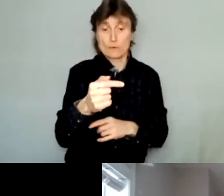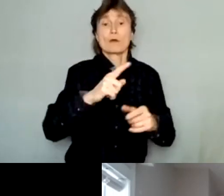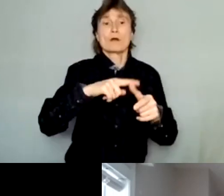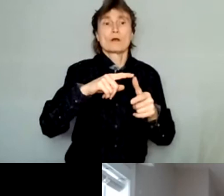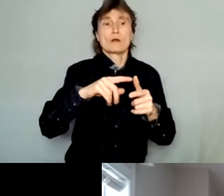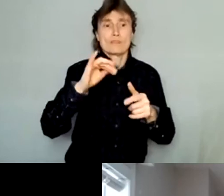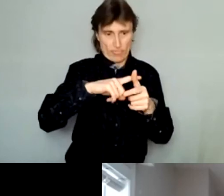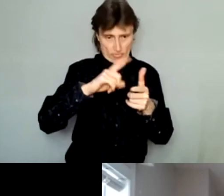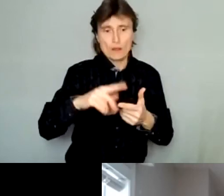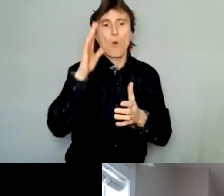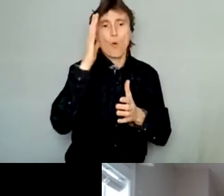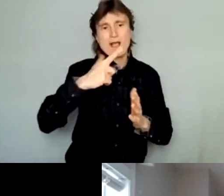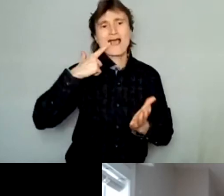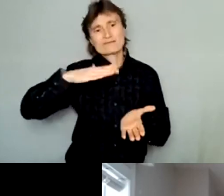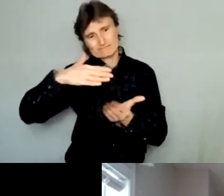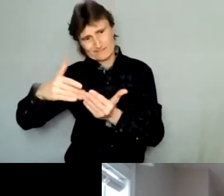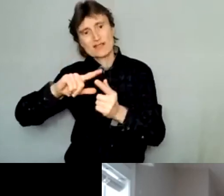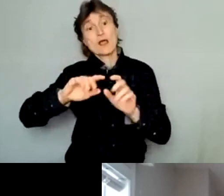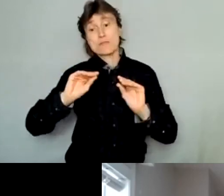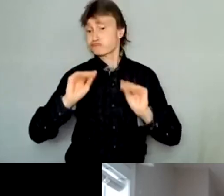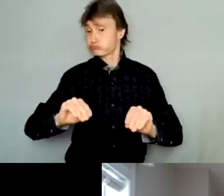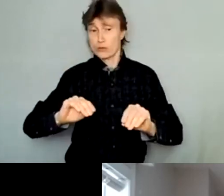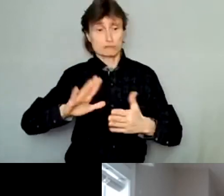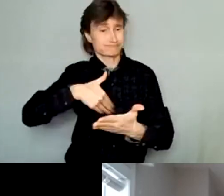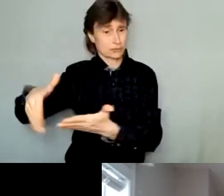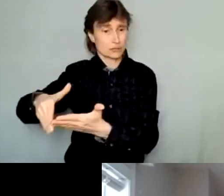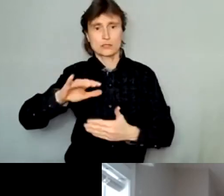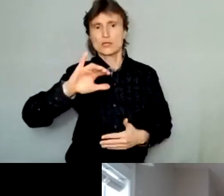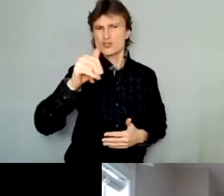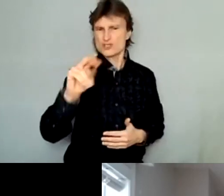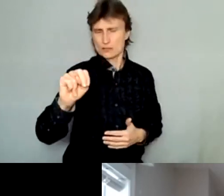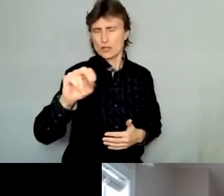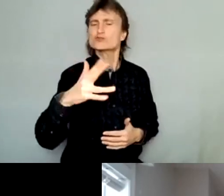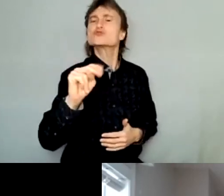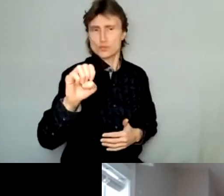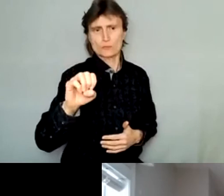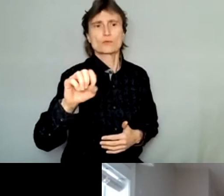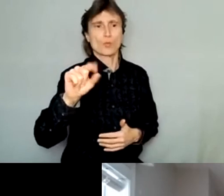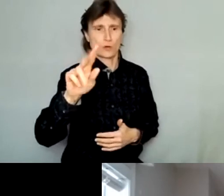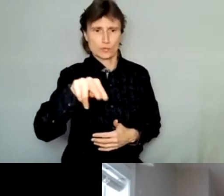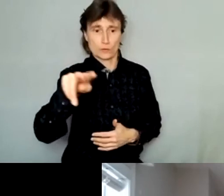So if you haven't, if you weren't aware of that program and you're interested in that